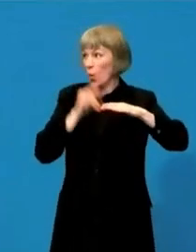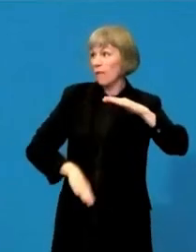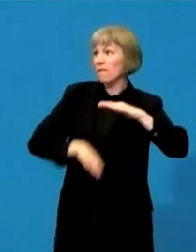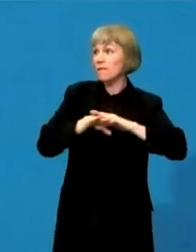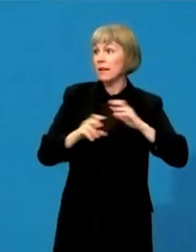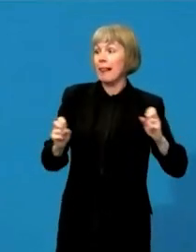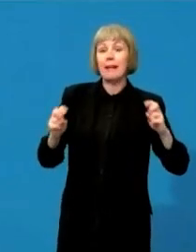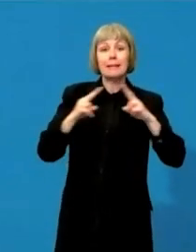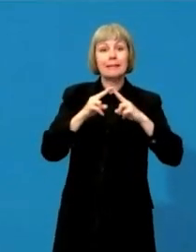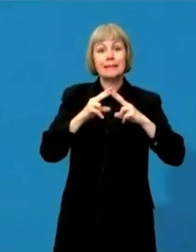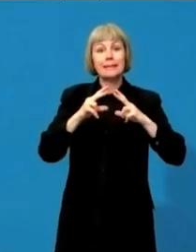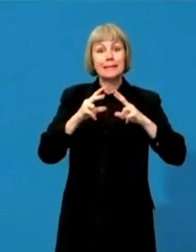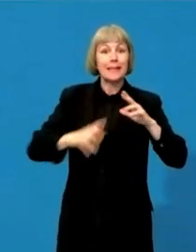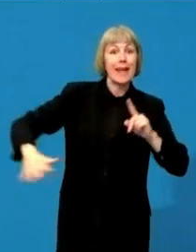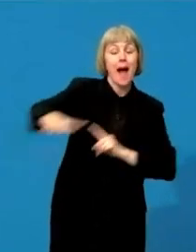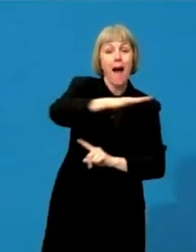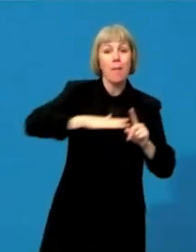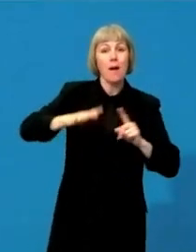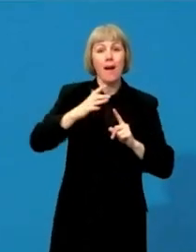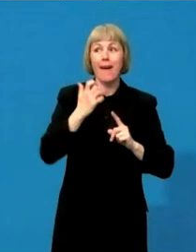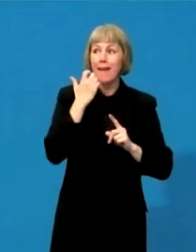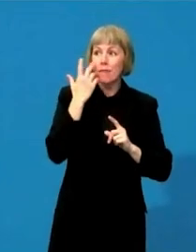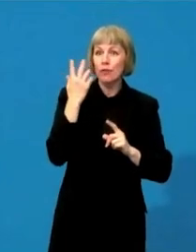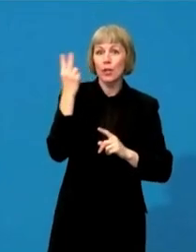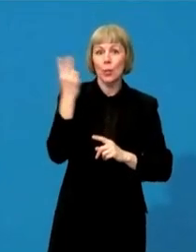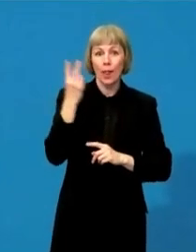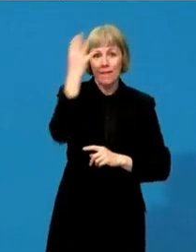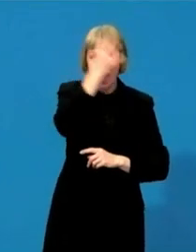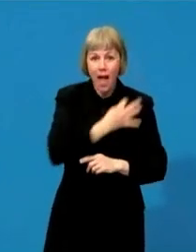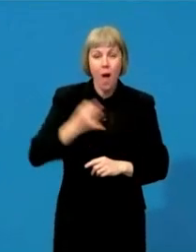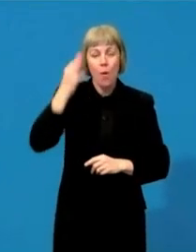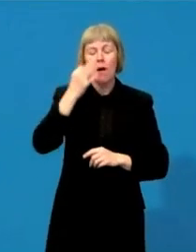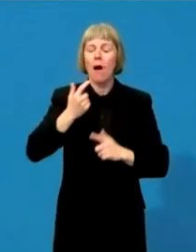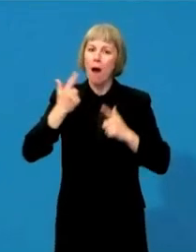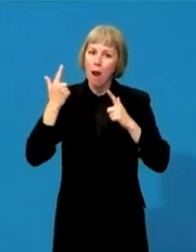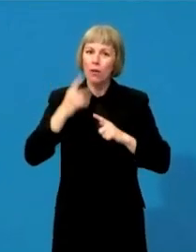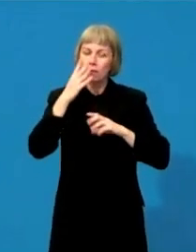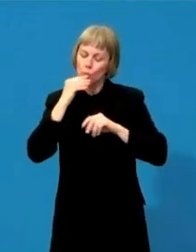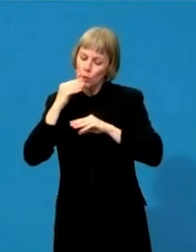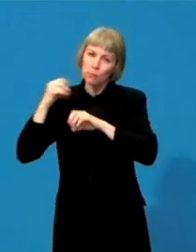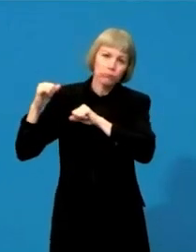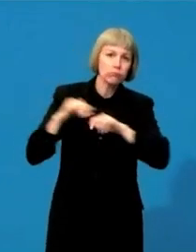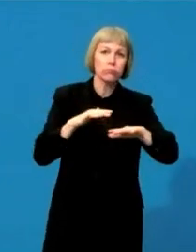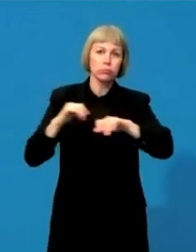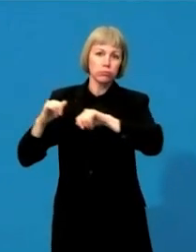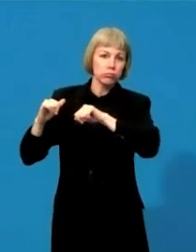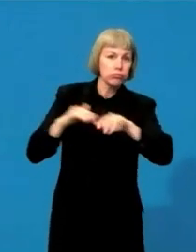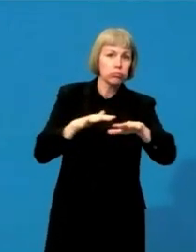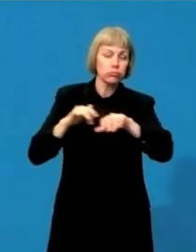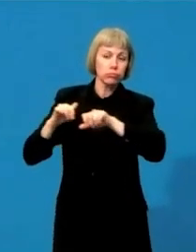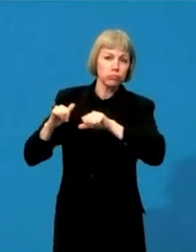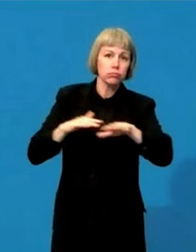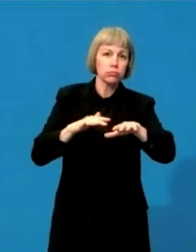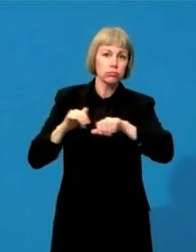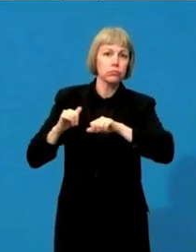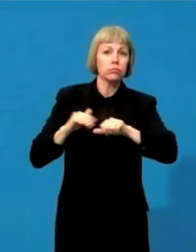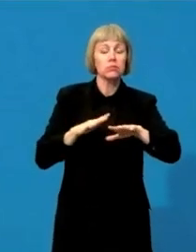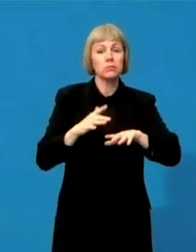hours. So a lot of water goes under there, and, unfortunately, we also have